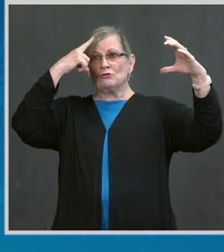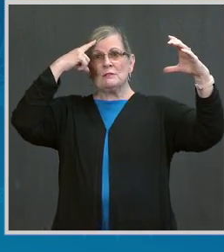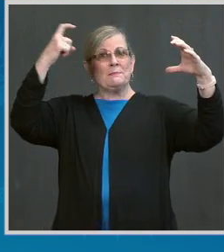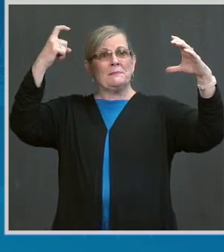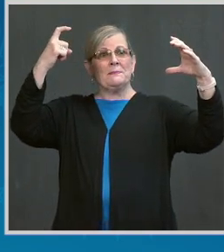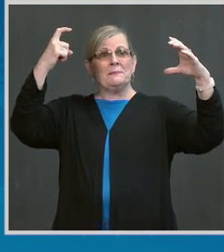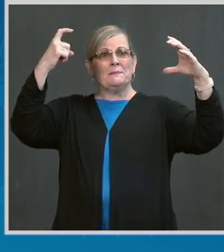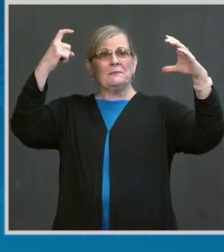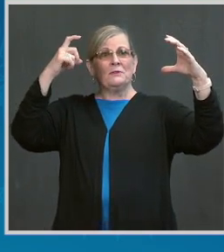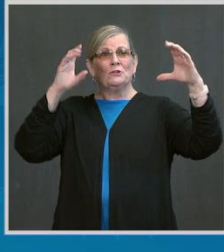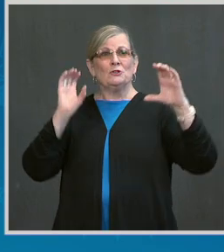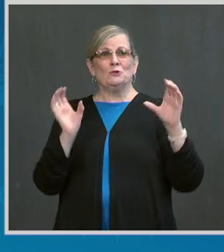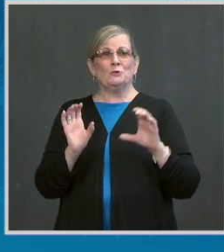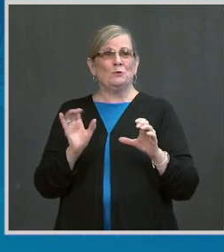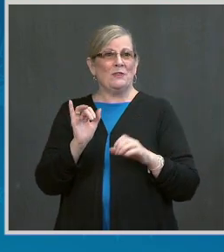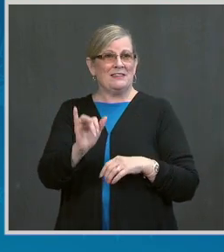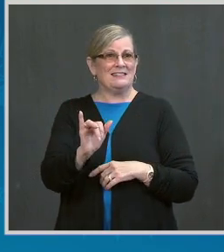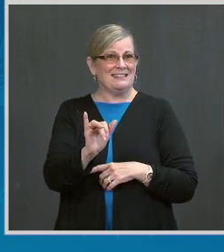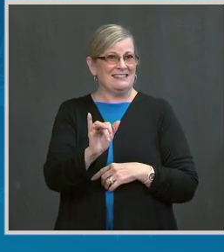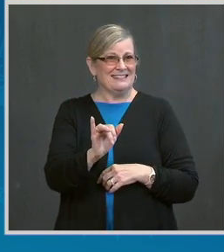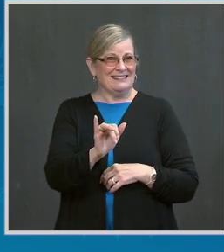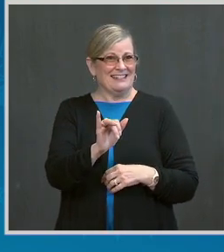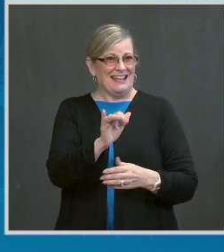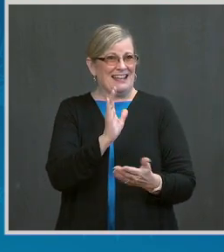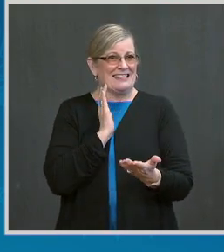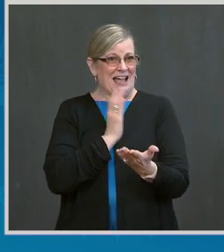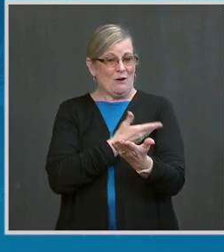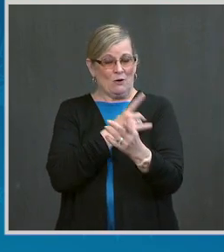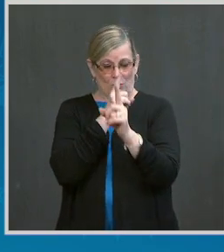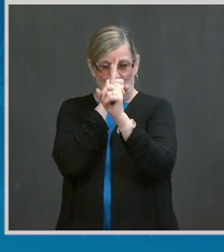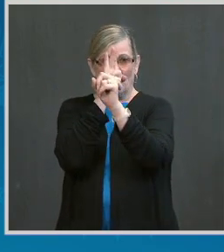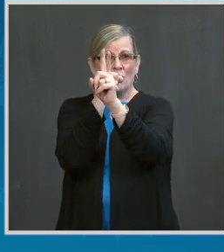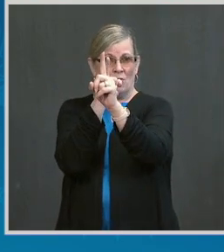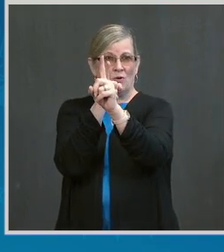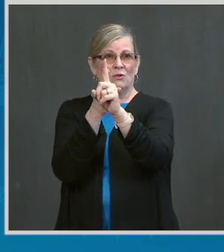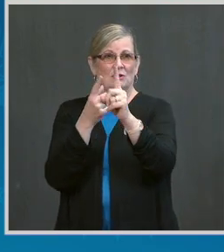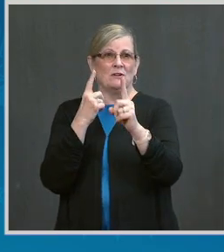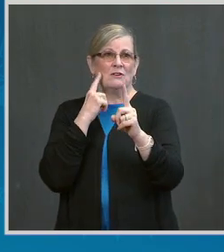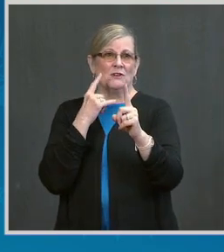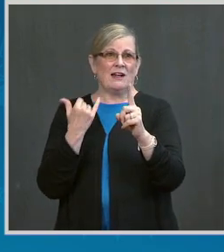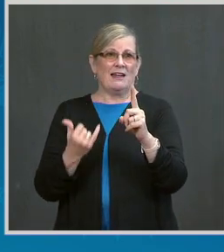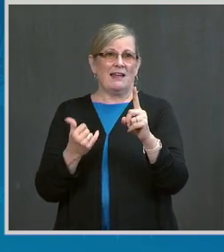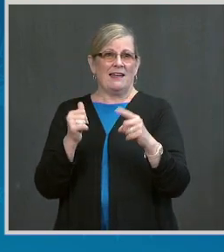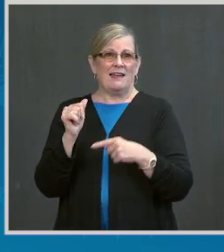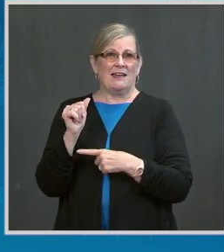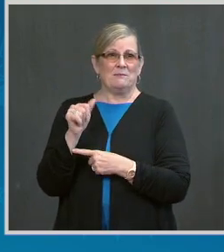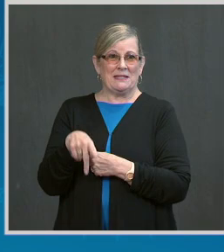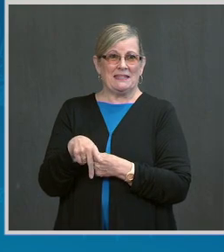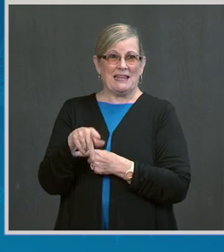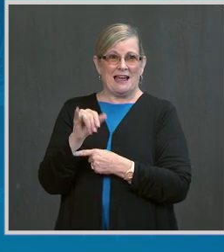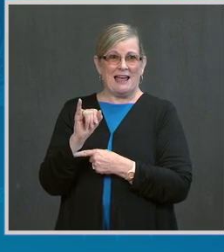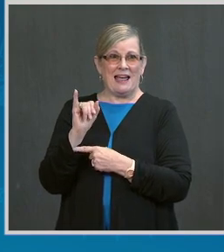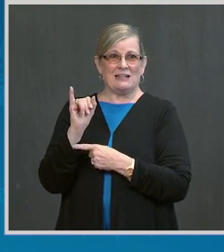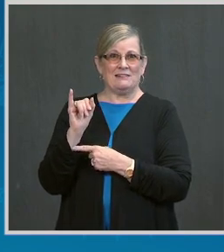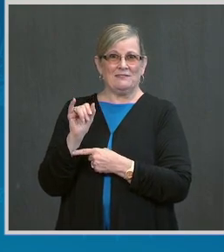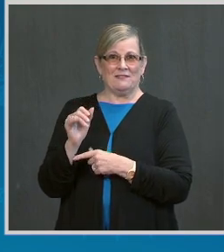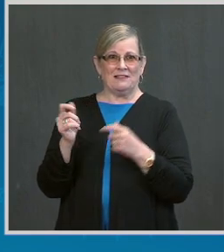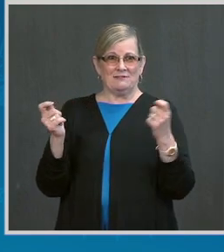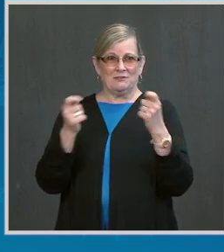It is the mission of the AAPI Victory Alliance. Thank you all again for everything you do.